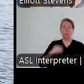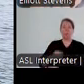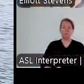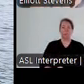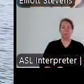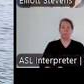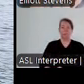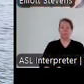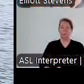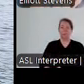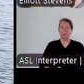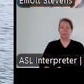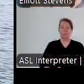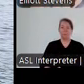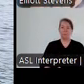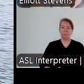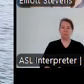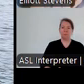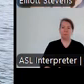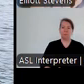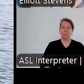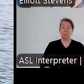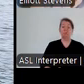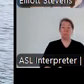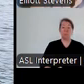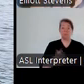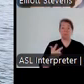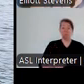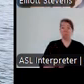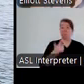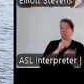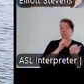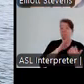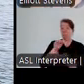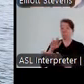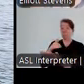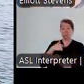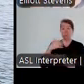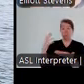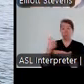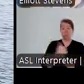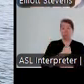Um, so those are the three approaches that I take, all of them kind of work, all of them kind of don't.